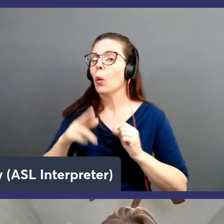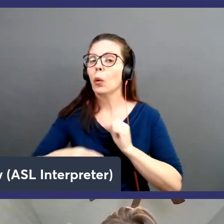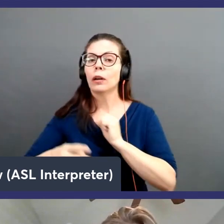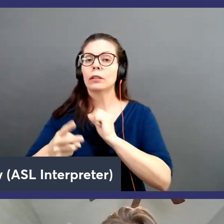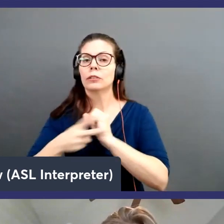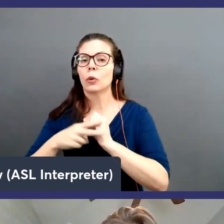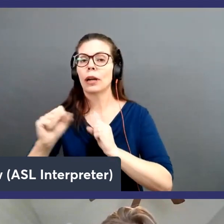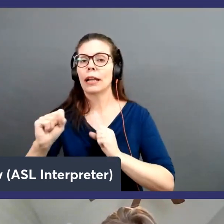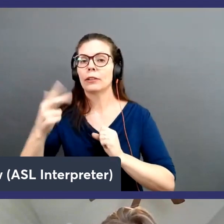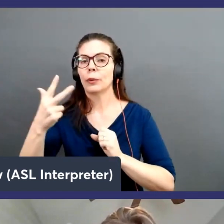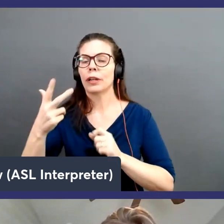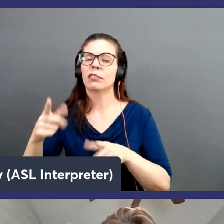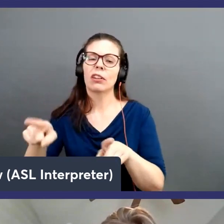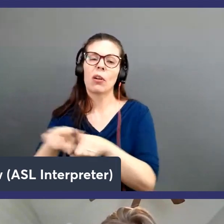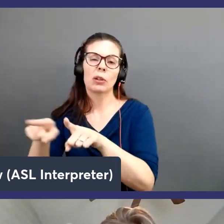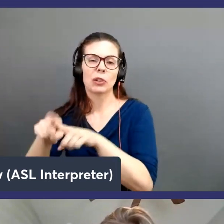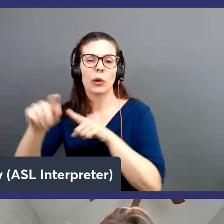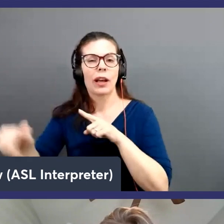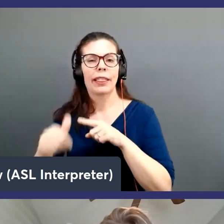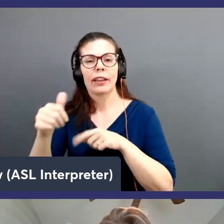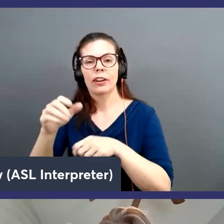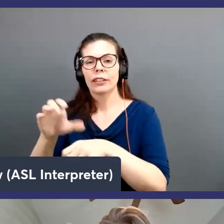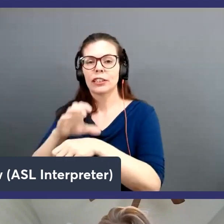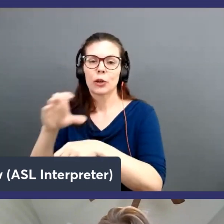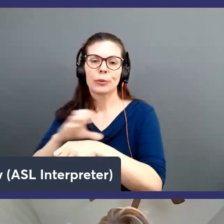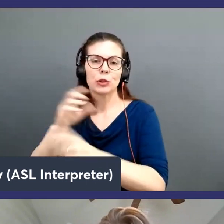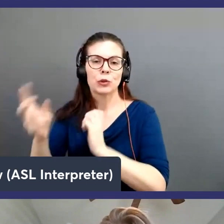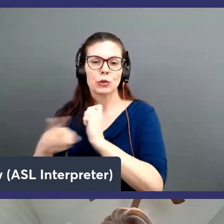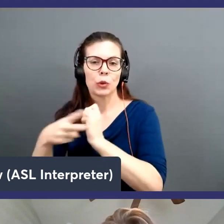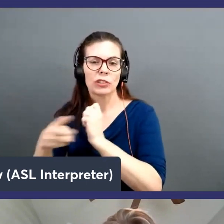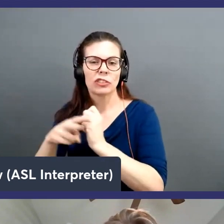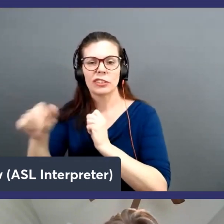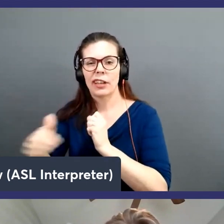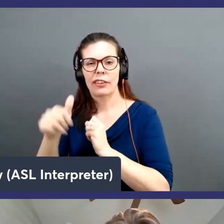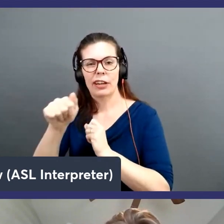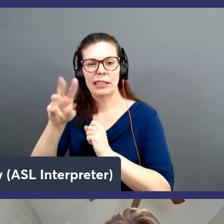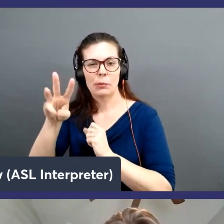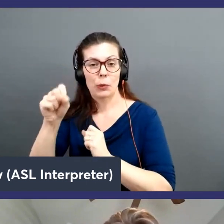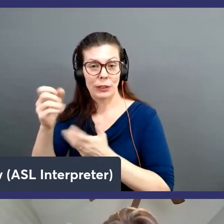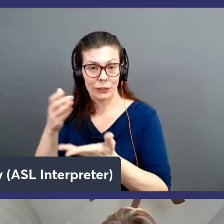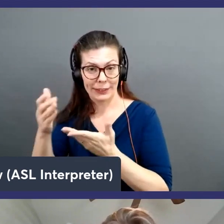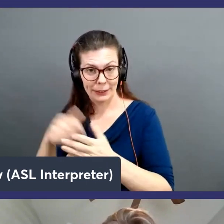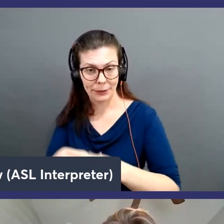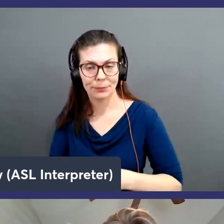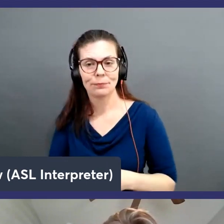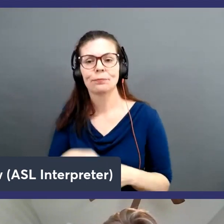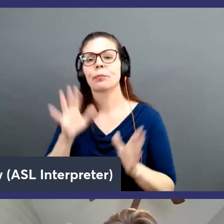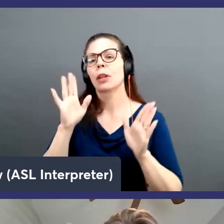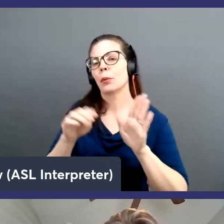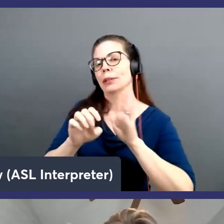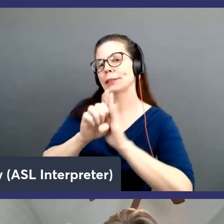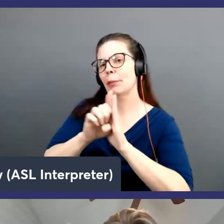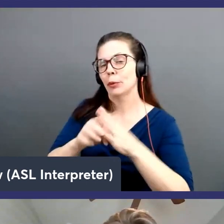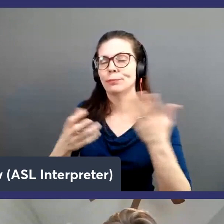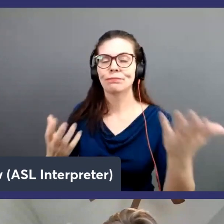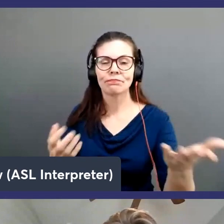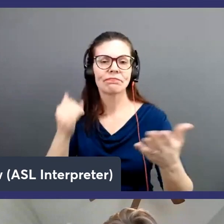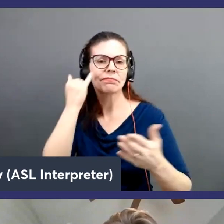along with other compute storage and database services. So let me give an example, say you are an application developer.